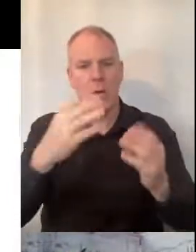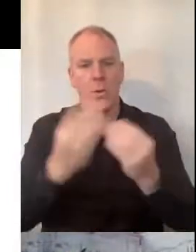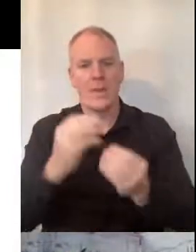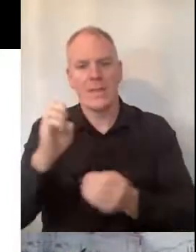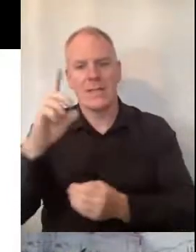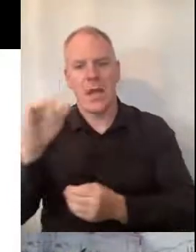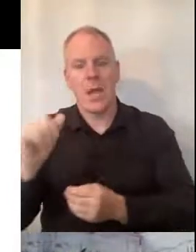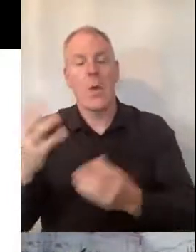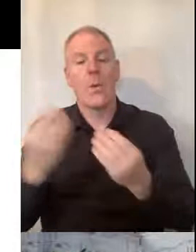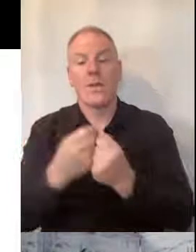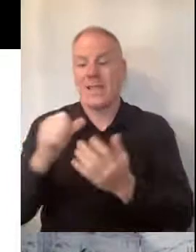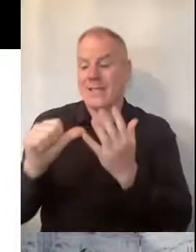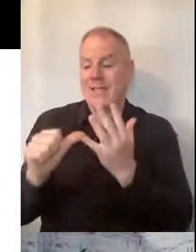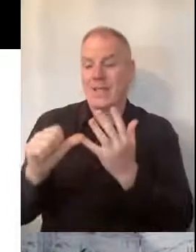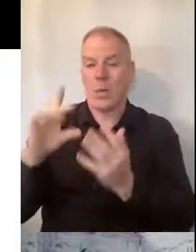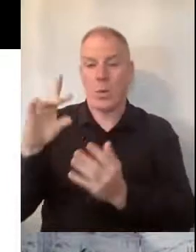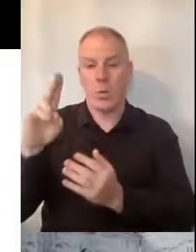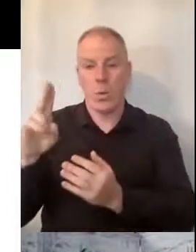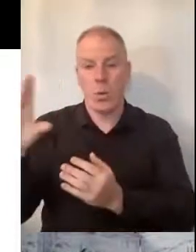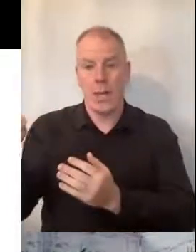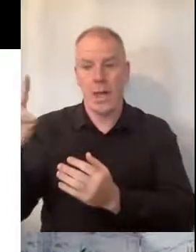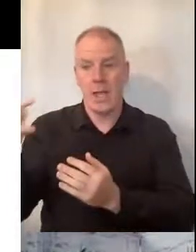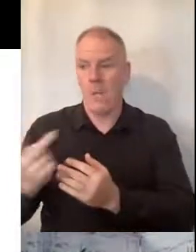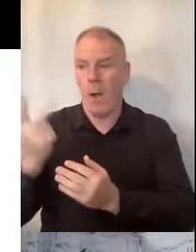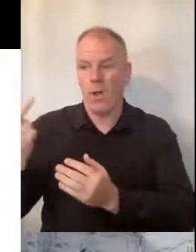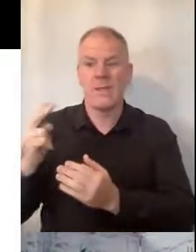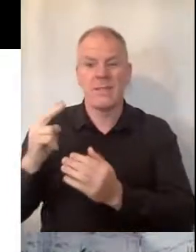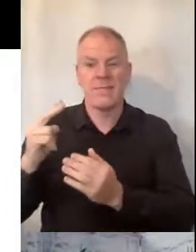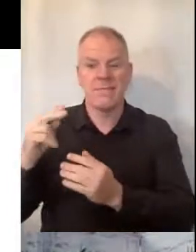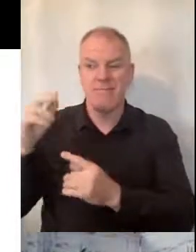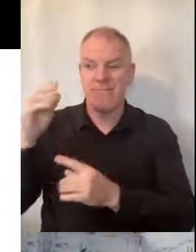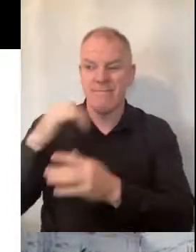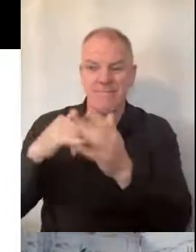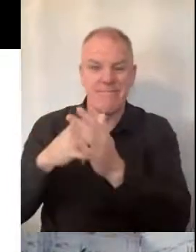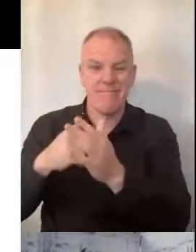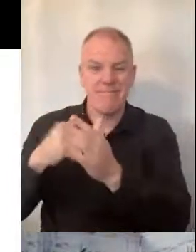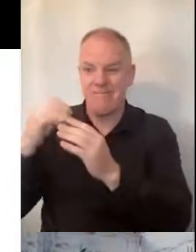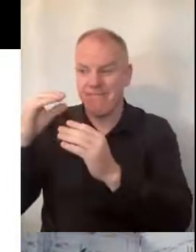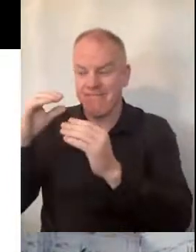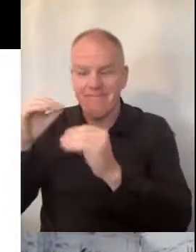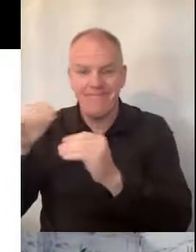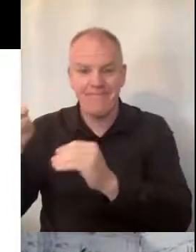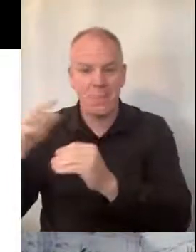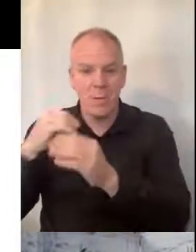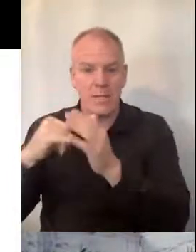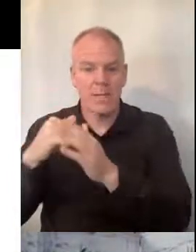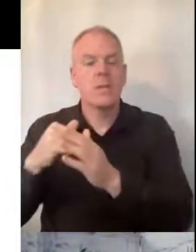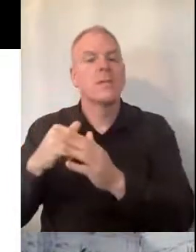other UK partners or institutions. And. There was a slight delay because of the global pandemic,